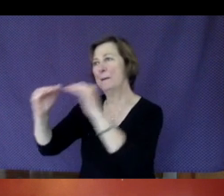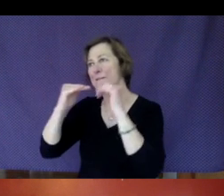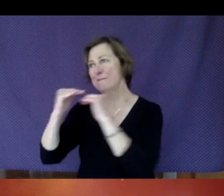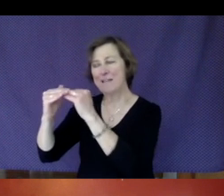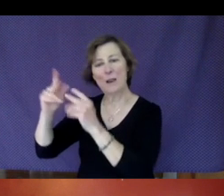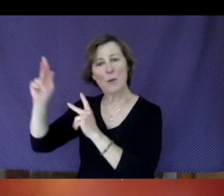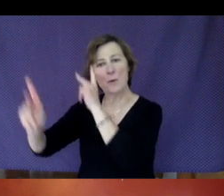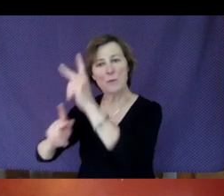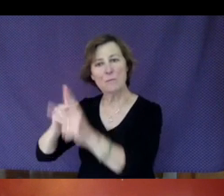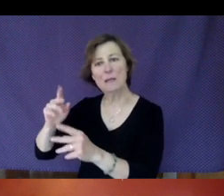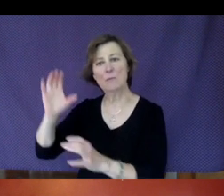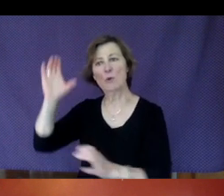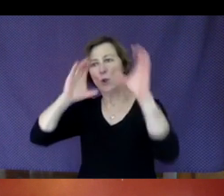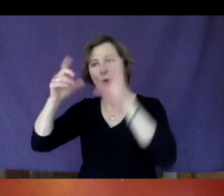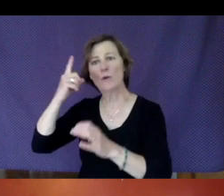and truth